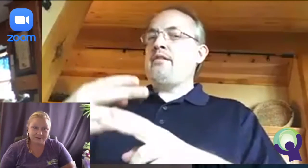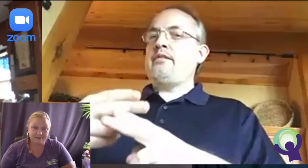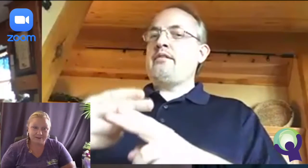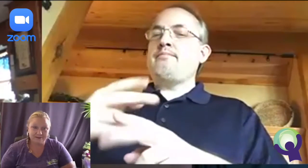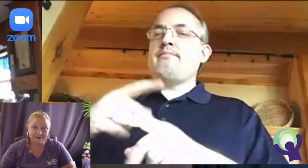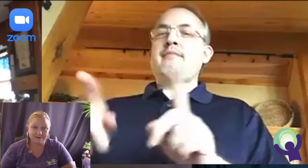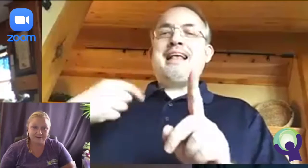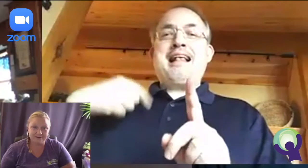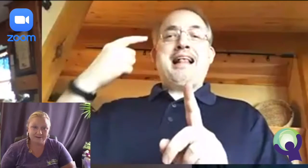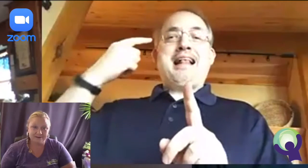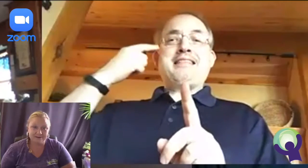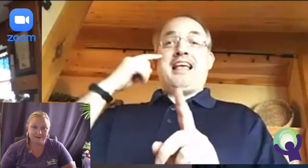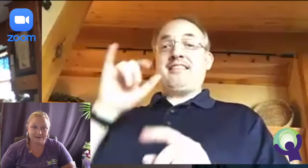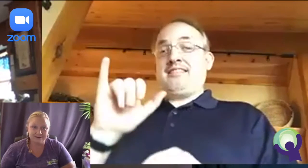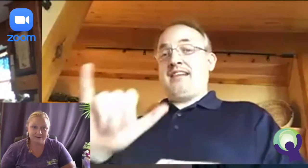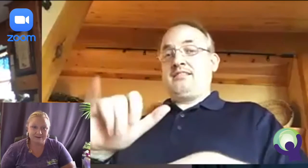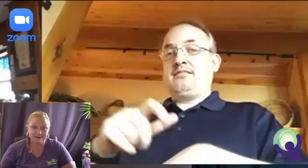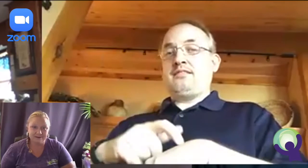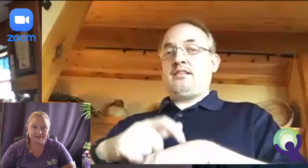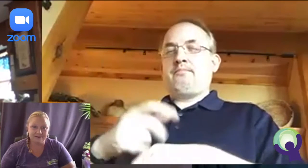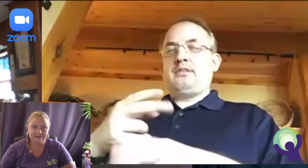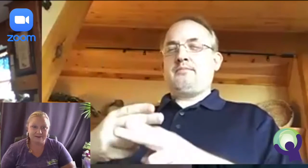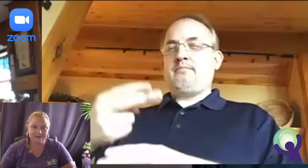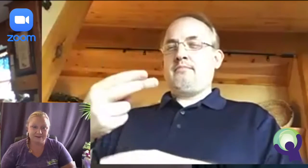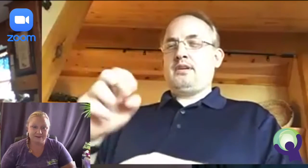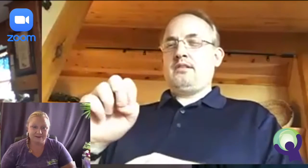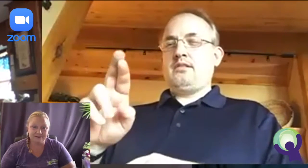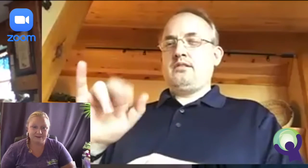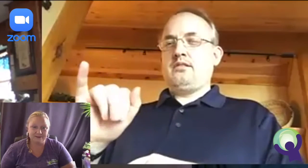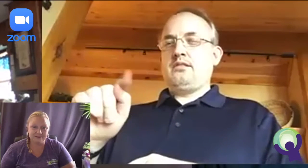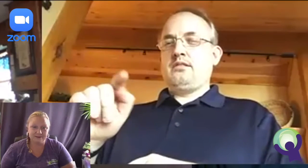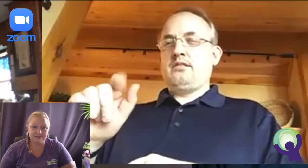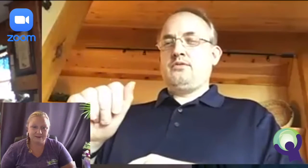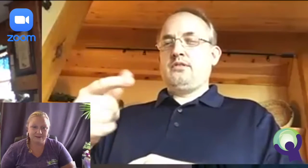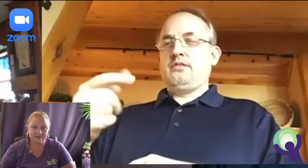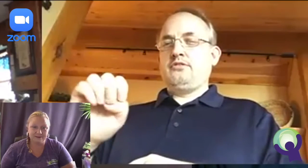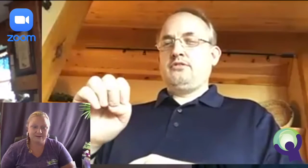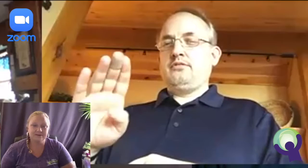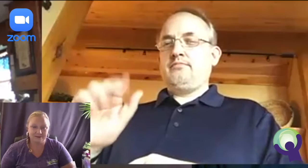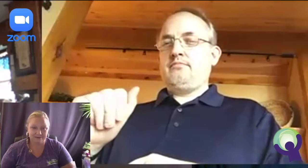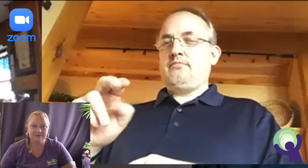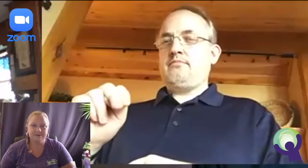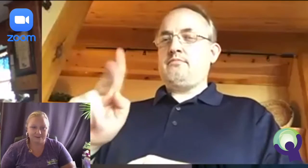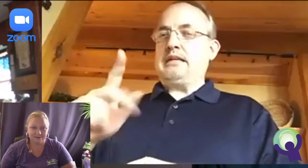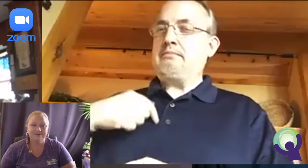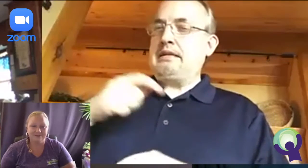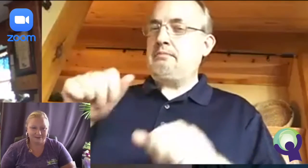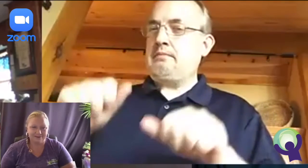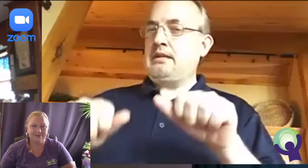The bank has since changed hands many times but I think at that time it was the Heritage Bank